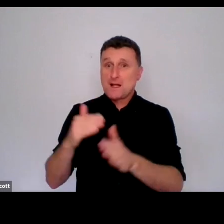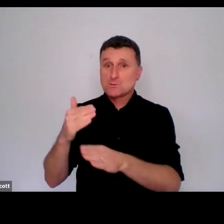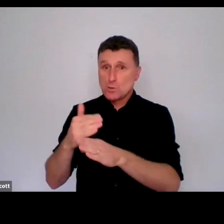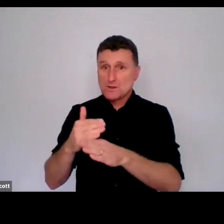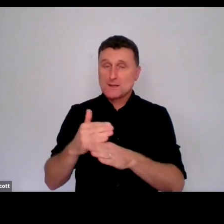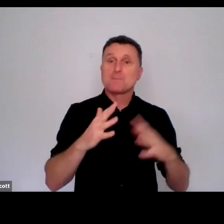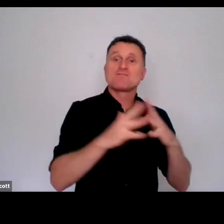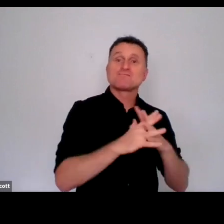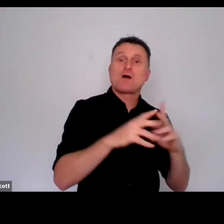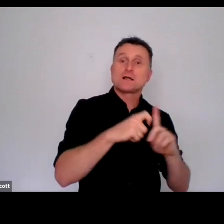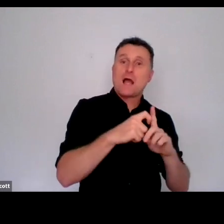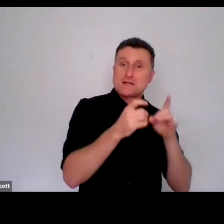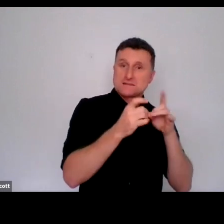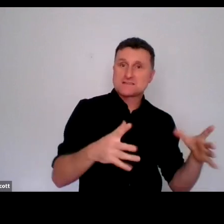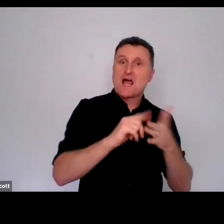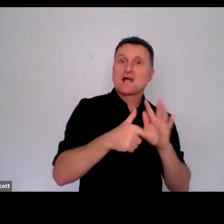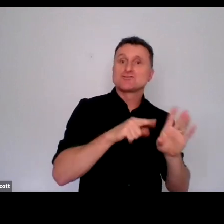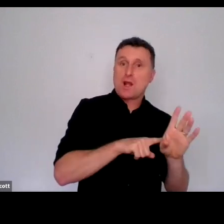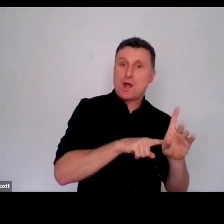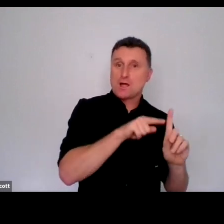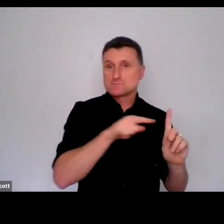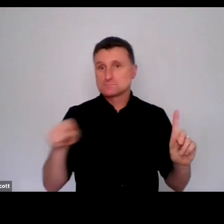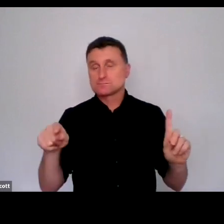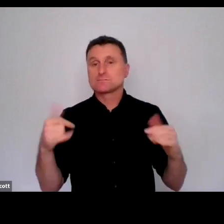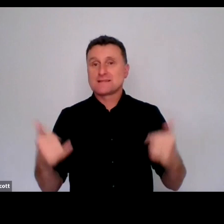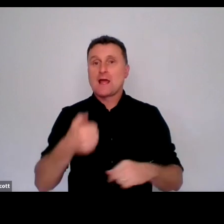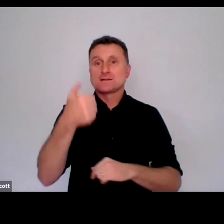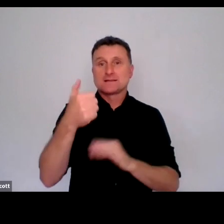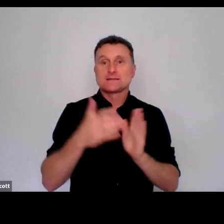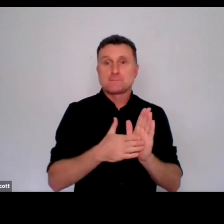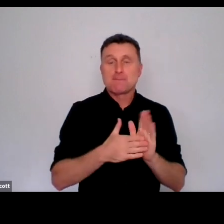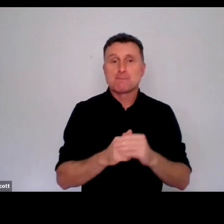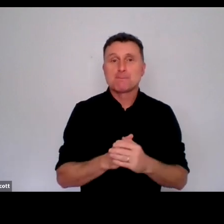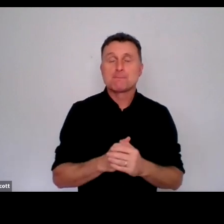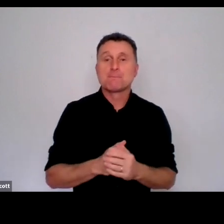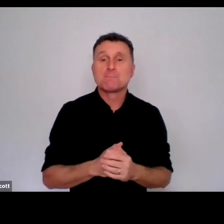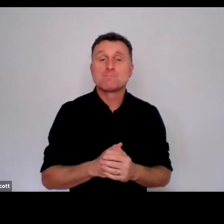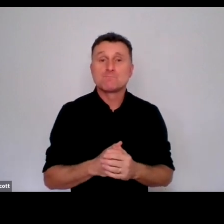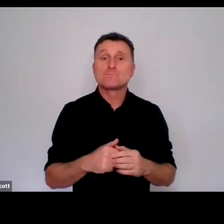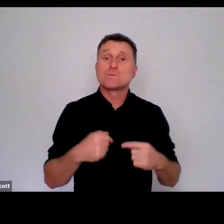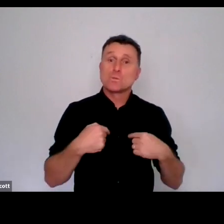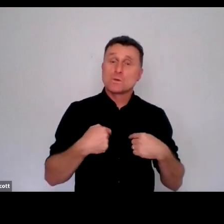This year we had a responsibility to go to Geneva and